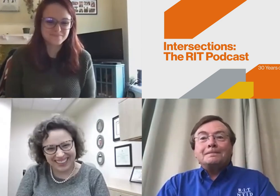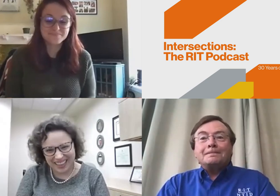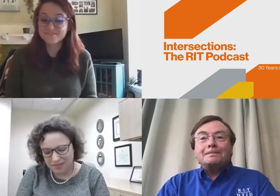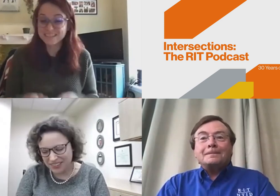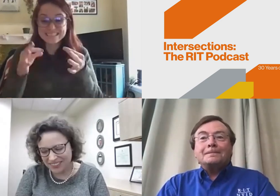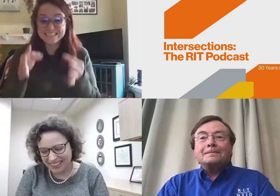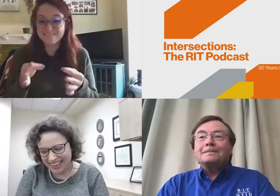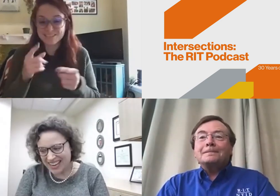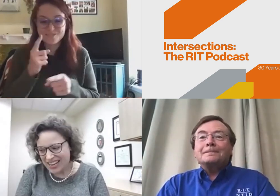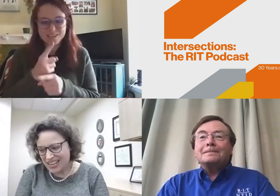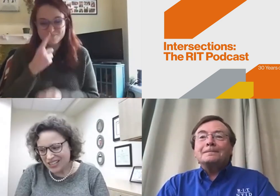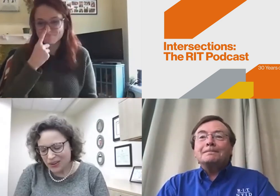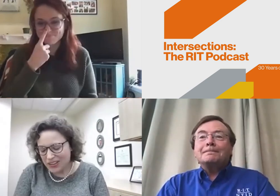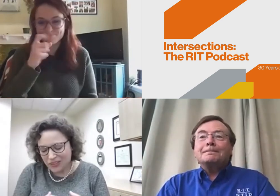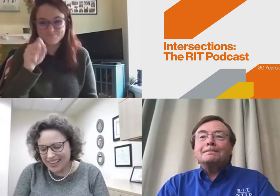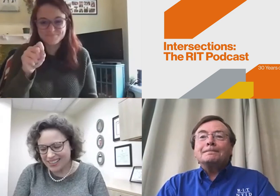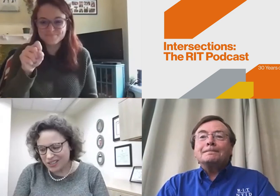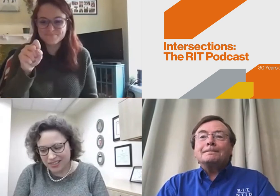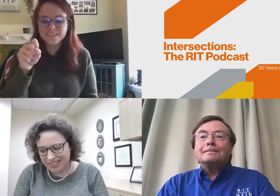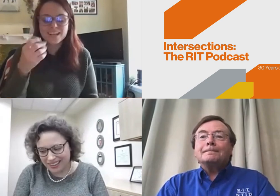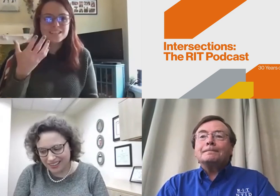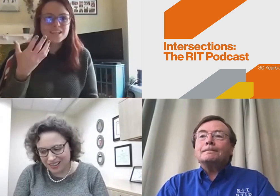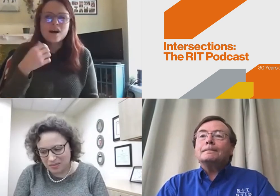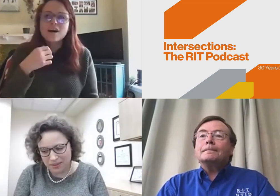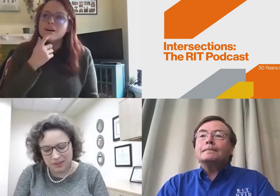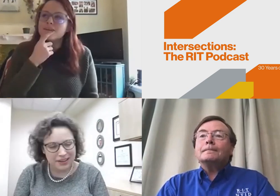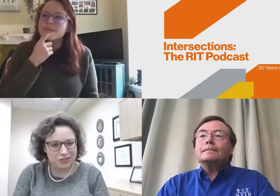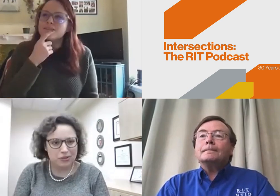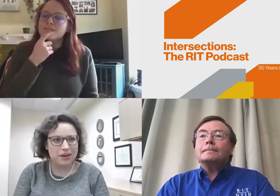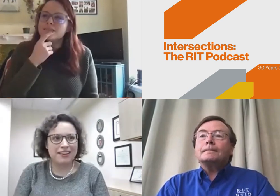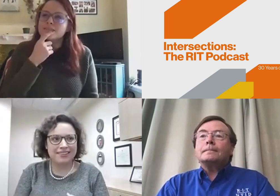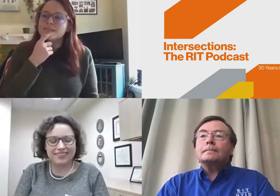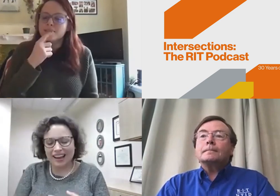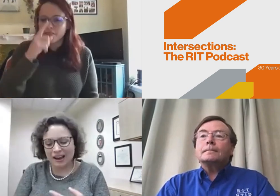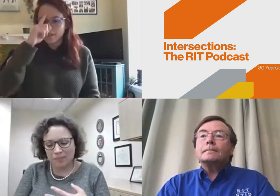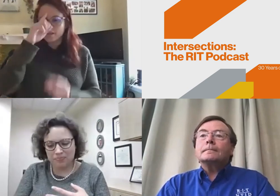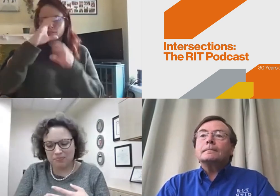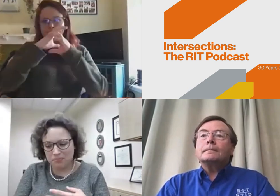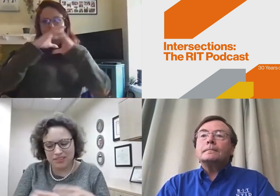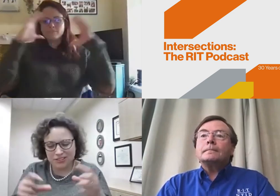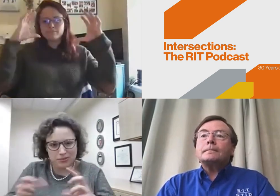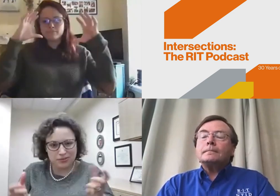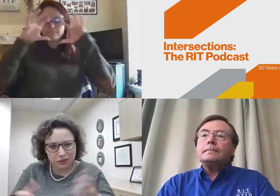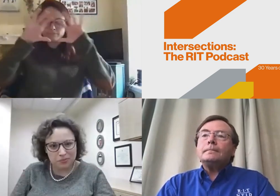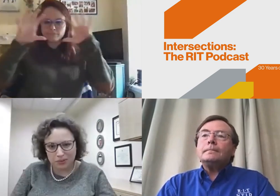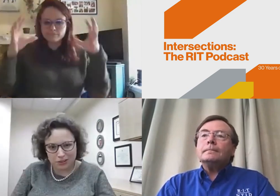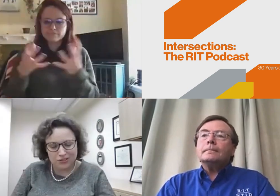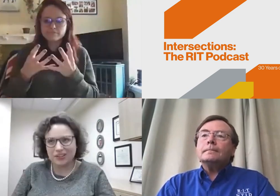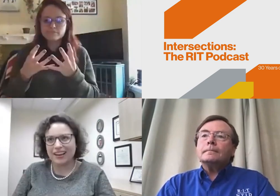So, I guess, as we think big picture about this, both in terms of your own personal life